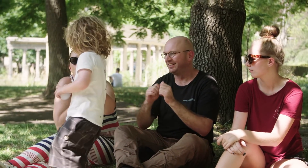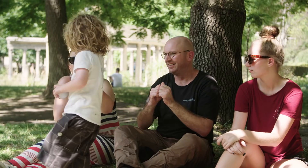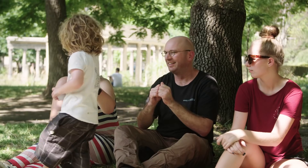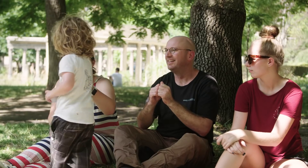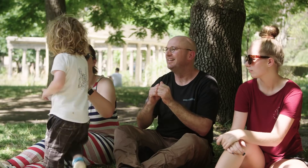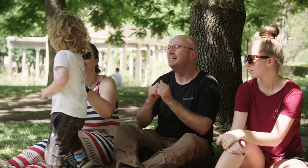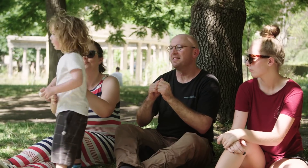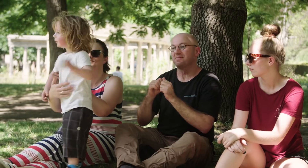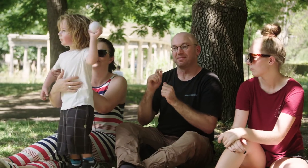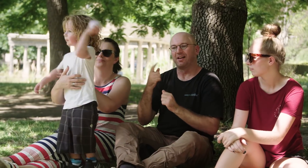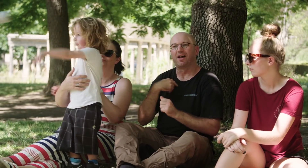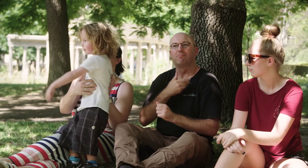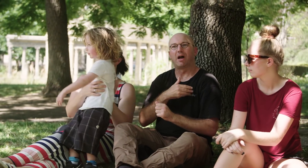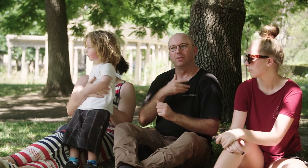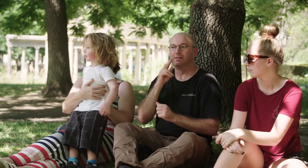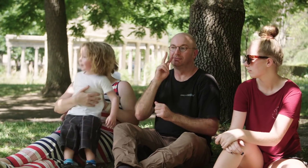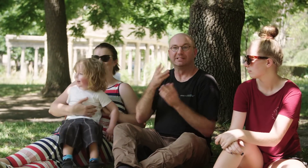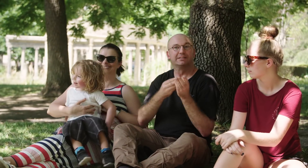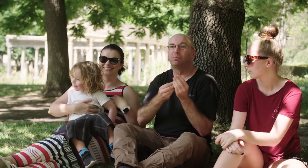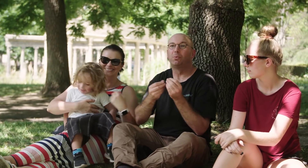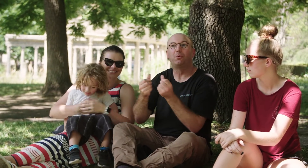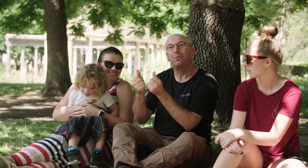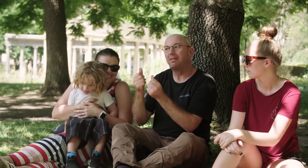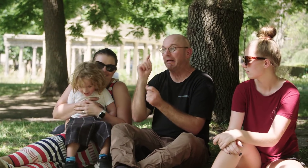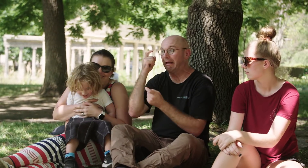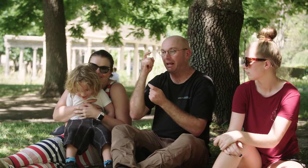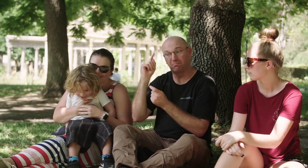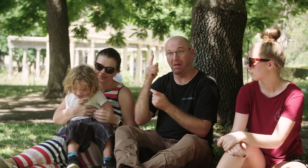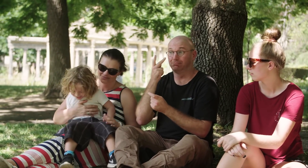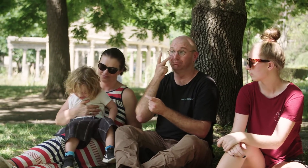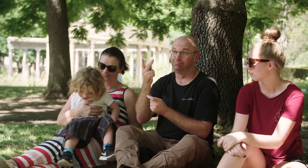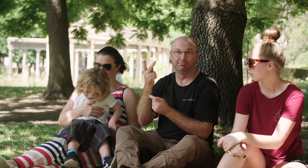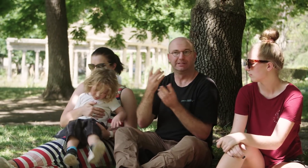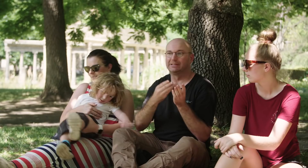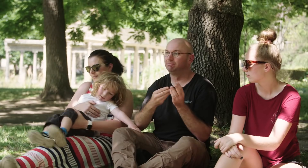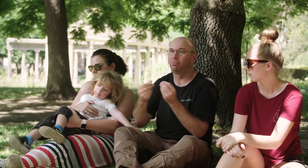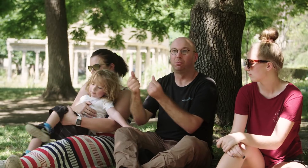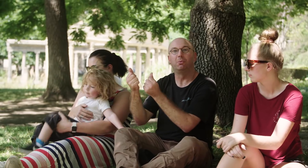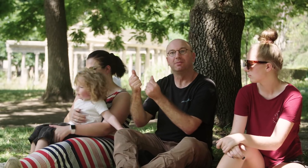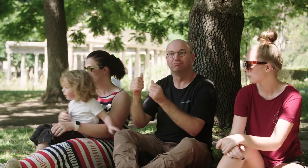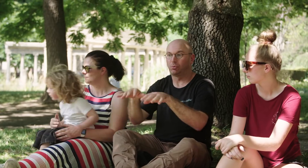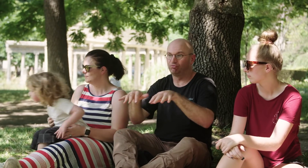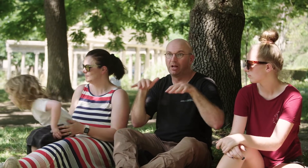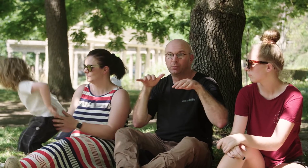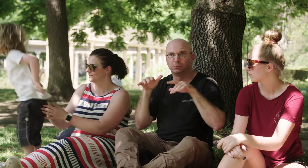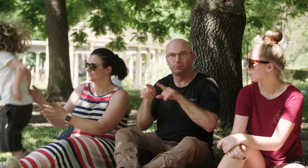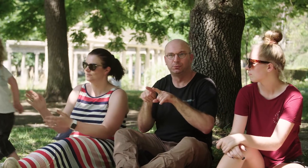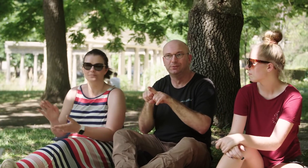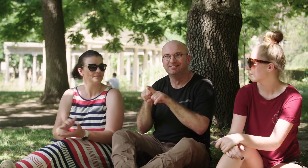And of that team standing up there. I was so proud to see how smoothly it went, despite Bridget being so nervous.